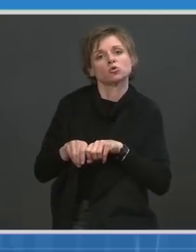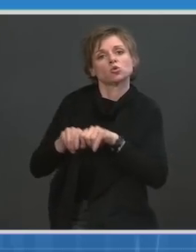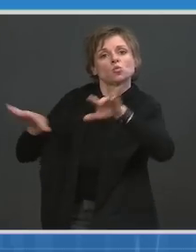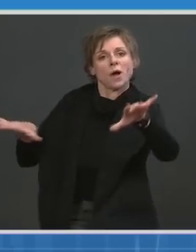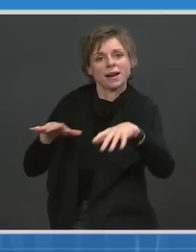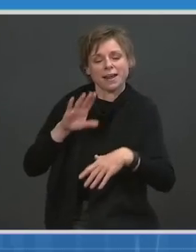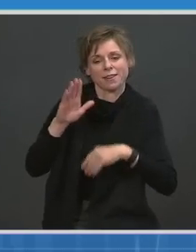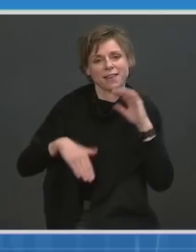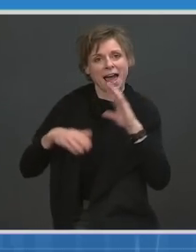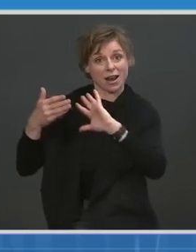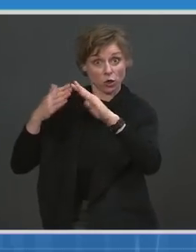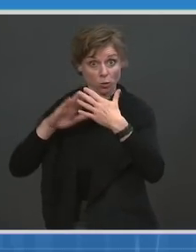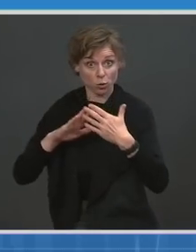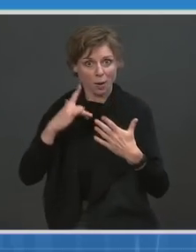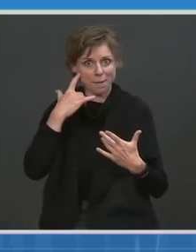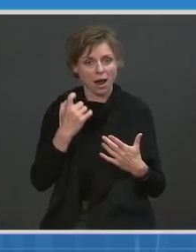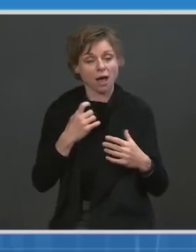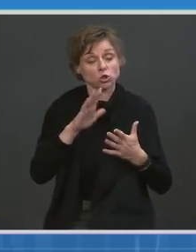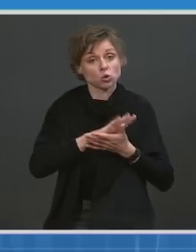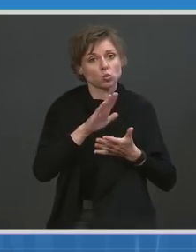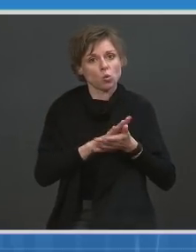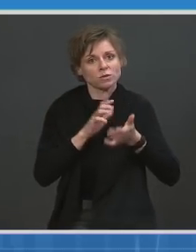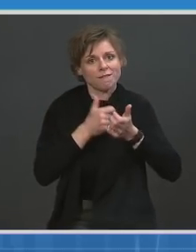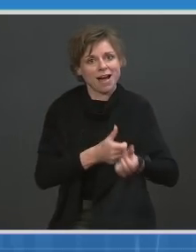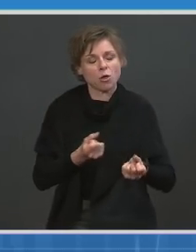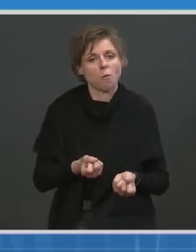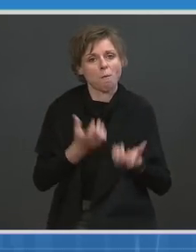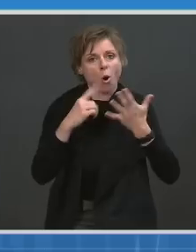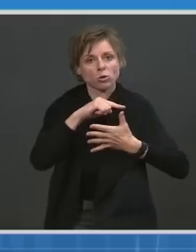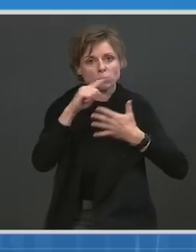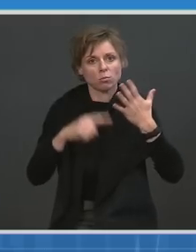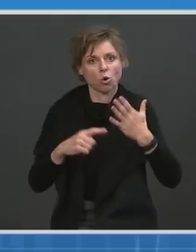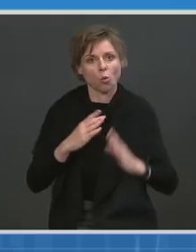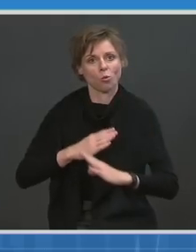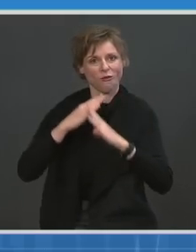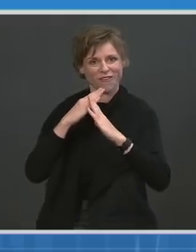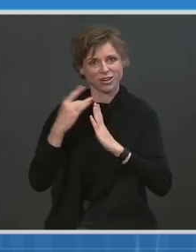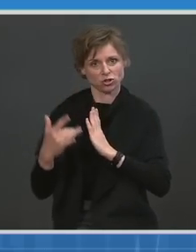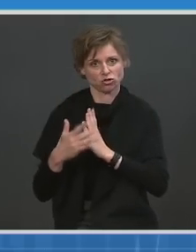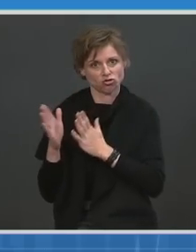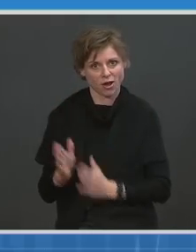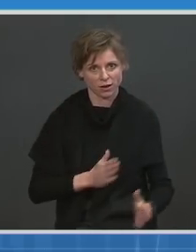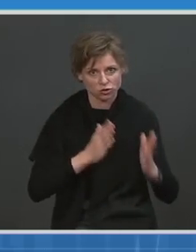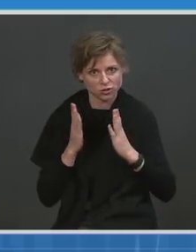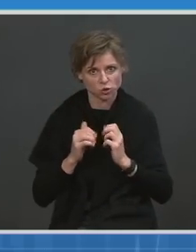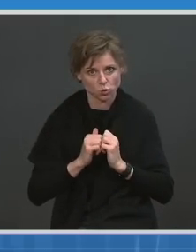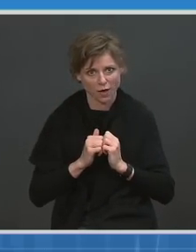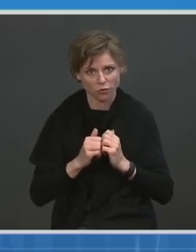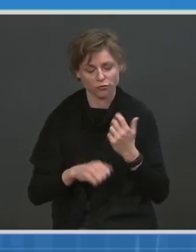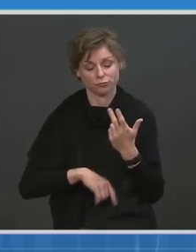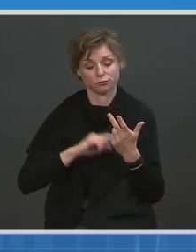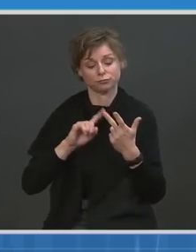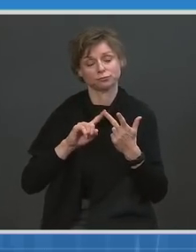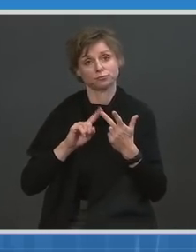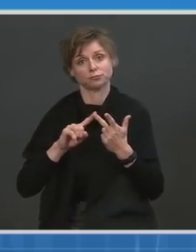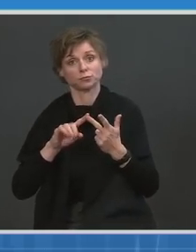layered prevention strategies together. And the third study looked at COVID-19 rates among students in Florida